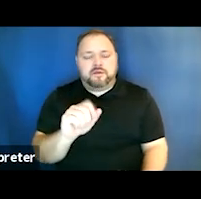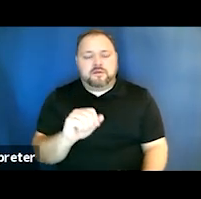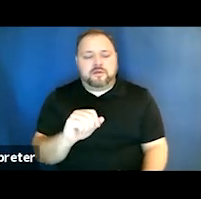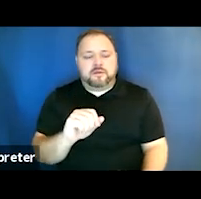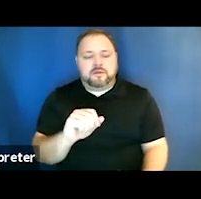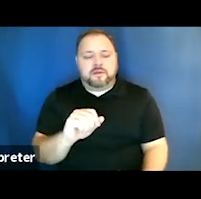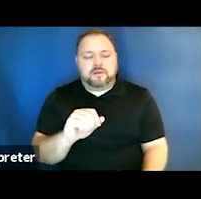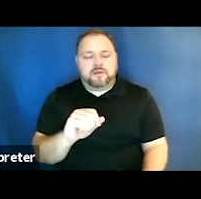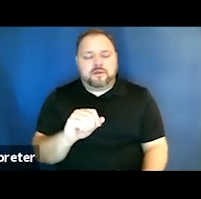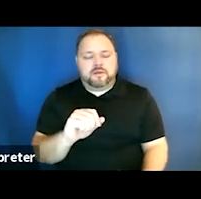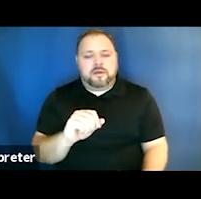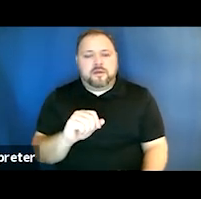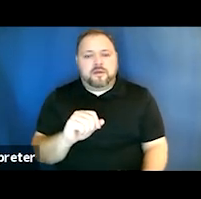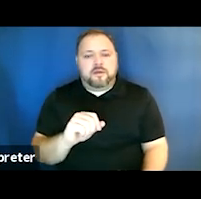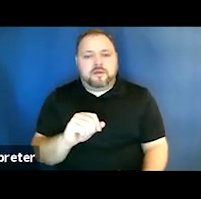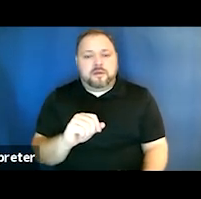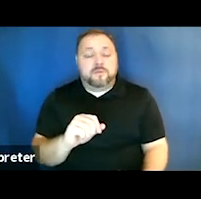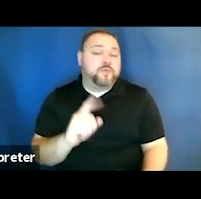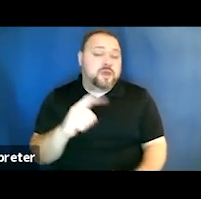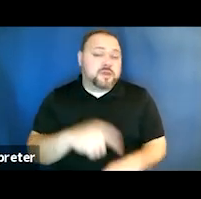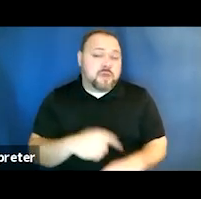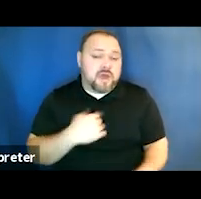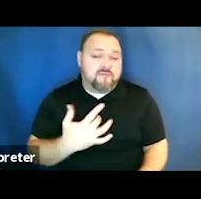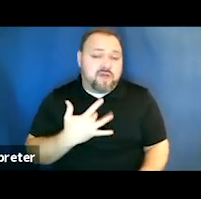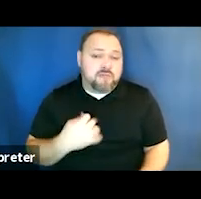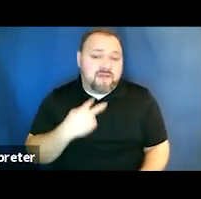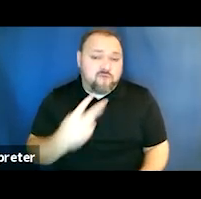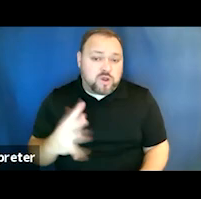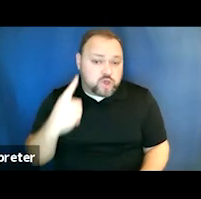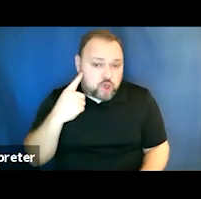A time that I felt like my voice was heard,